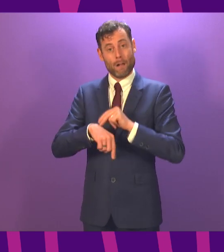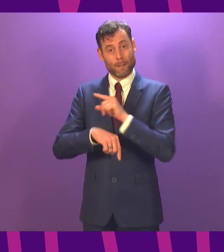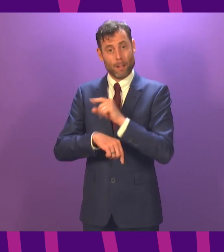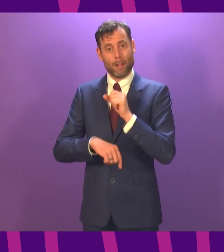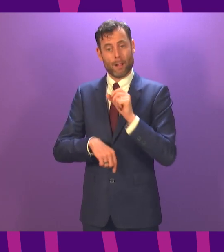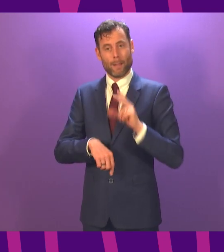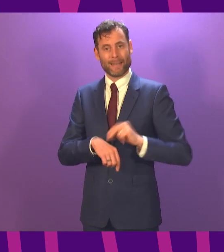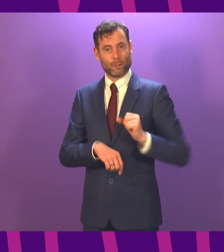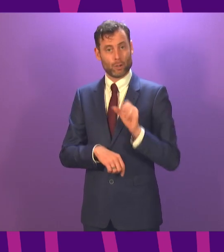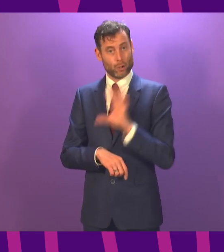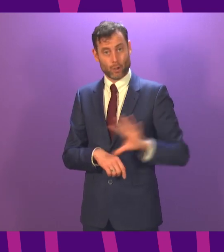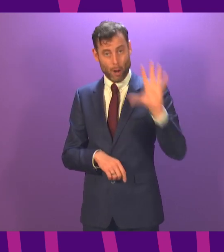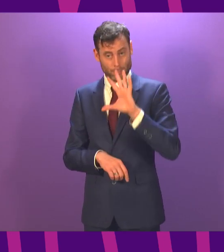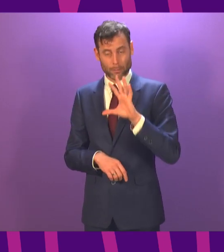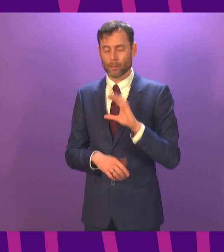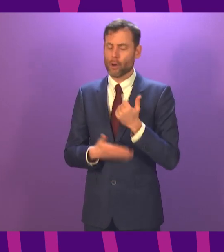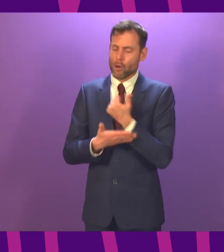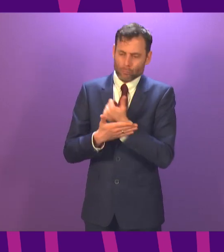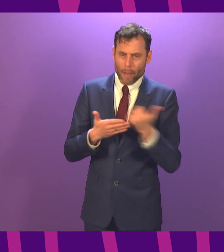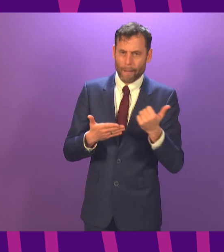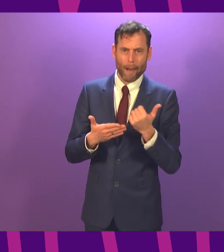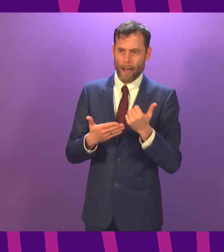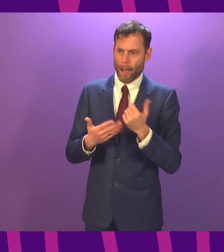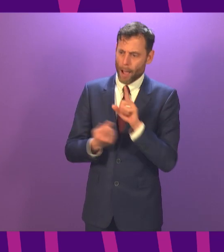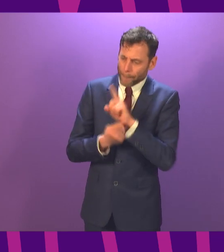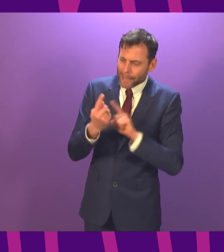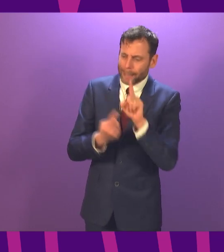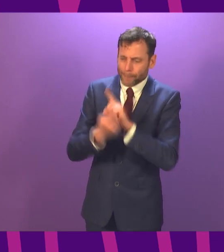out that Police Scotland is in close liaison with the British Transport Police, which is